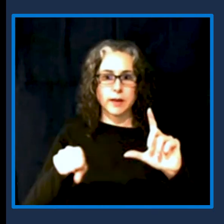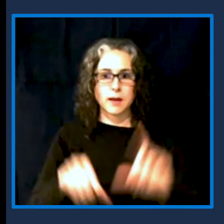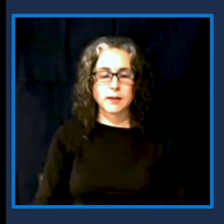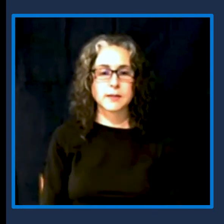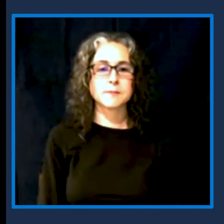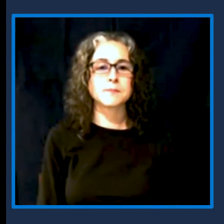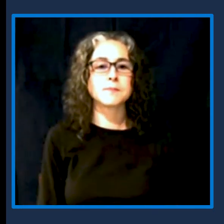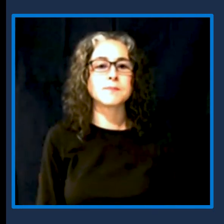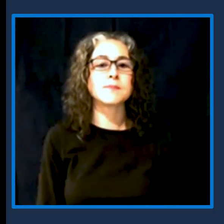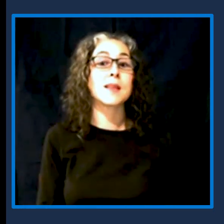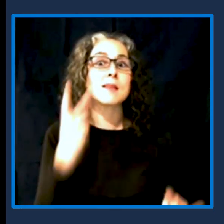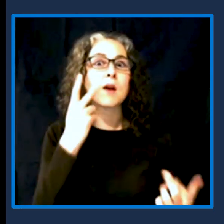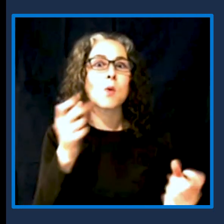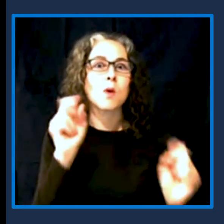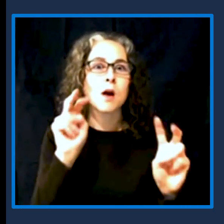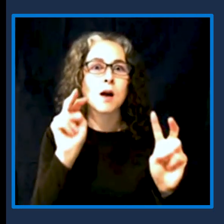and now watch what happens when we start to